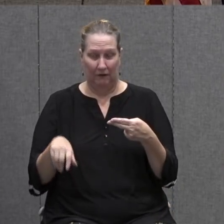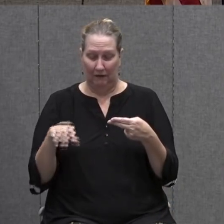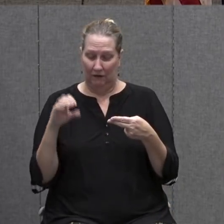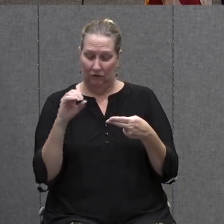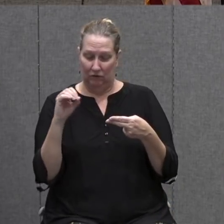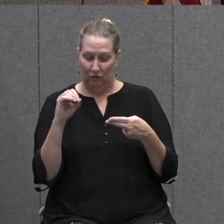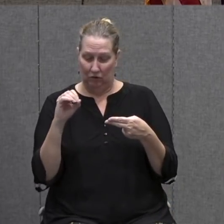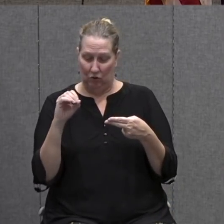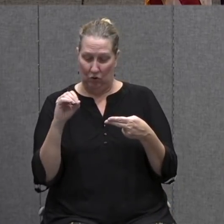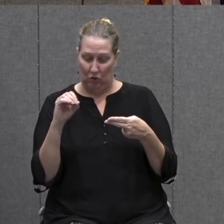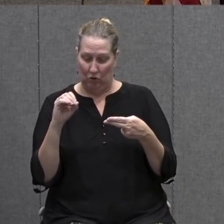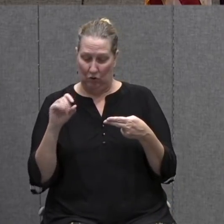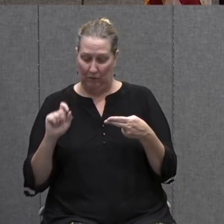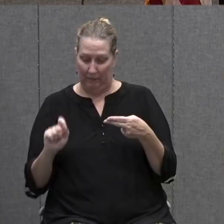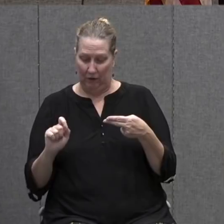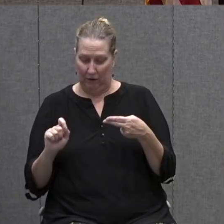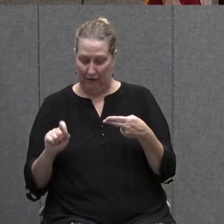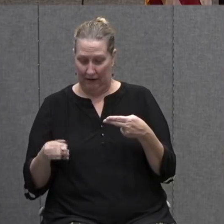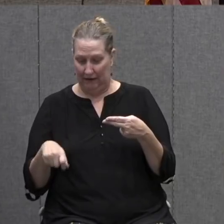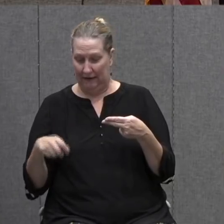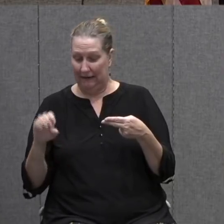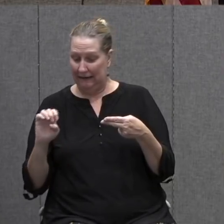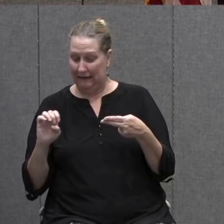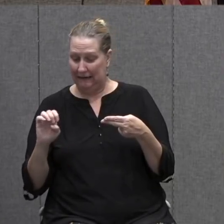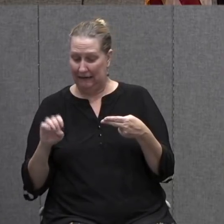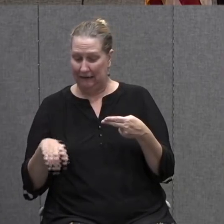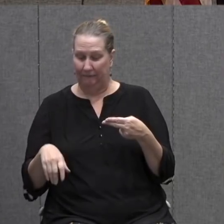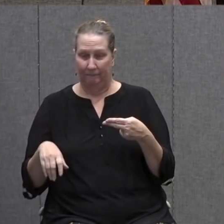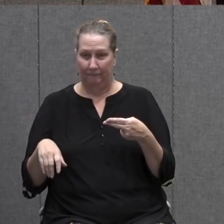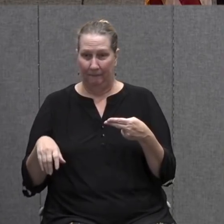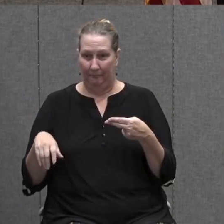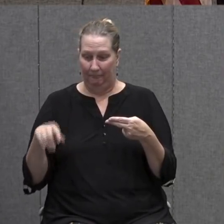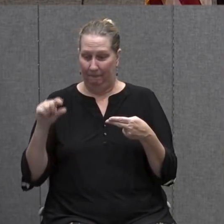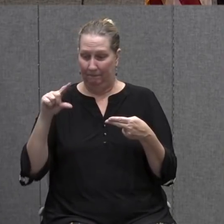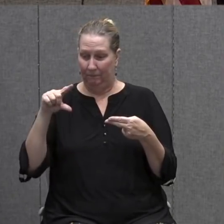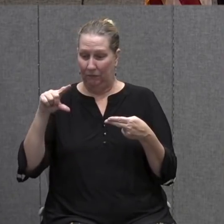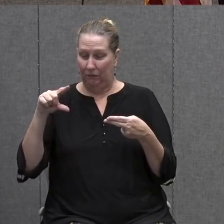I used greater than symbols and dots to show my Ls.